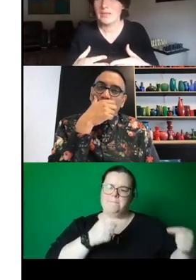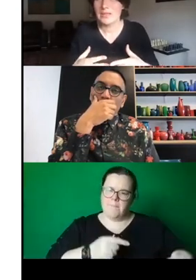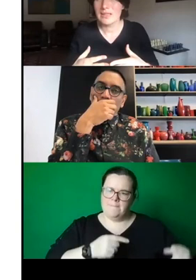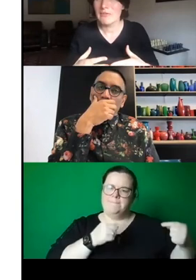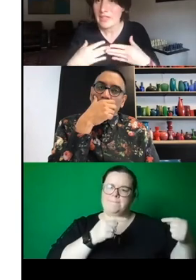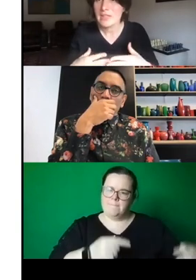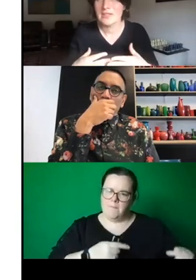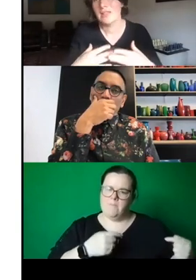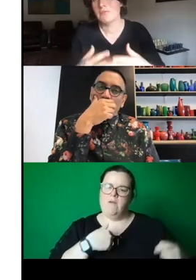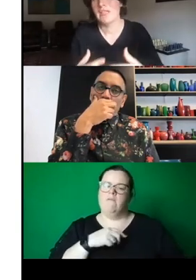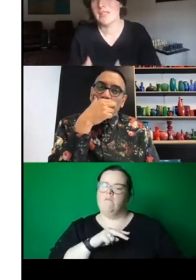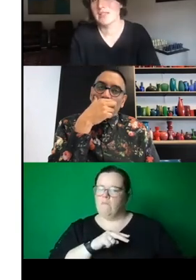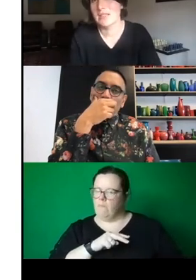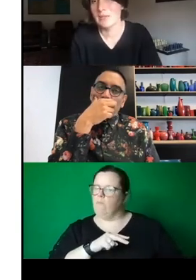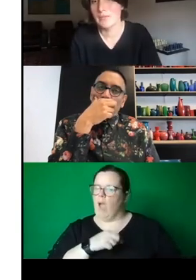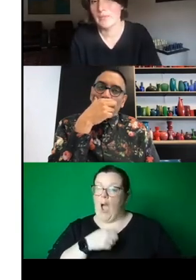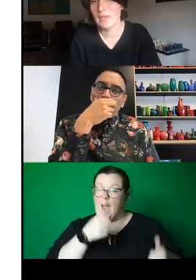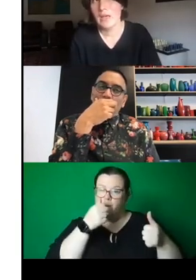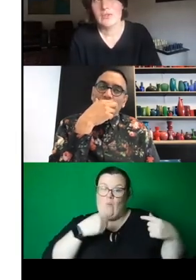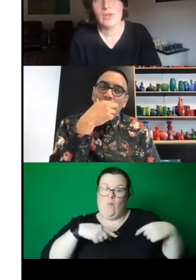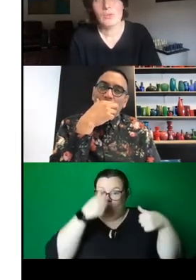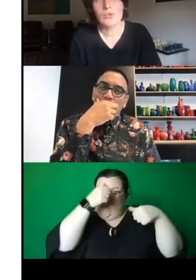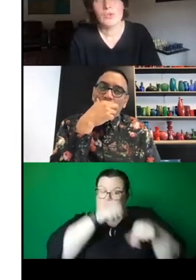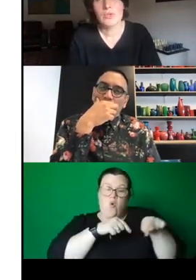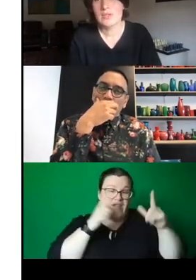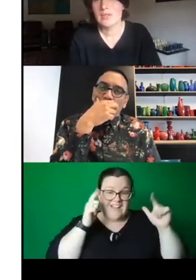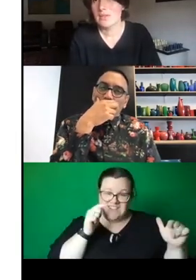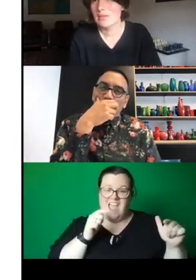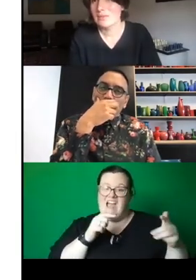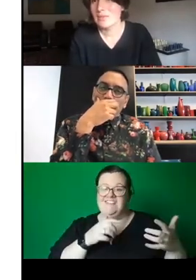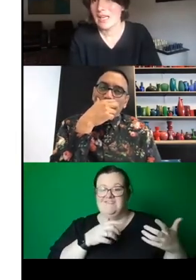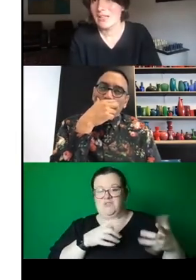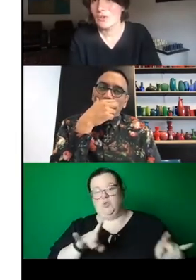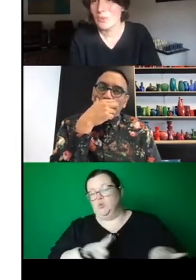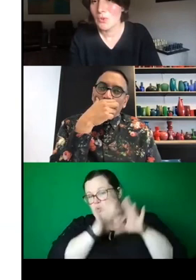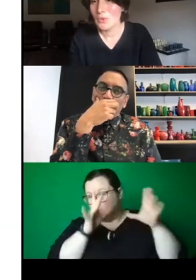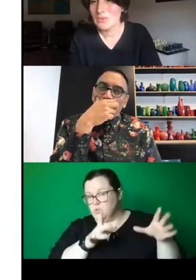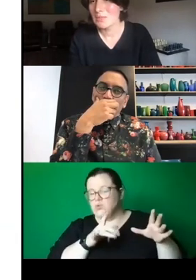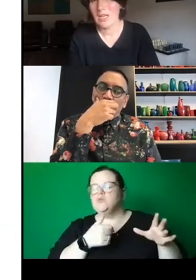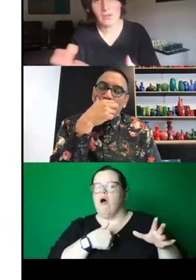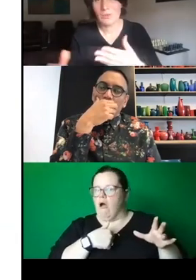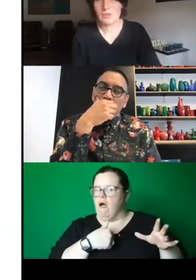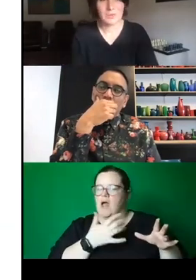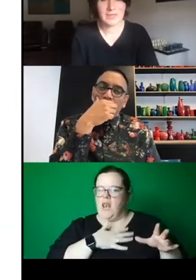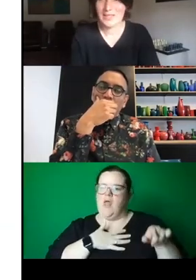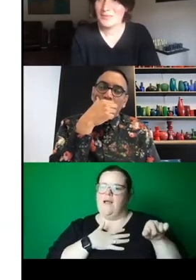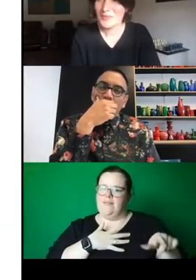i feel it i'm feeling it um so i want to use it uh a lot more somehow we'll see yeah